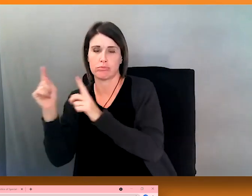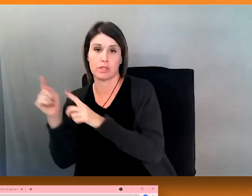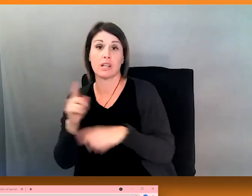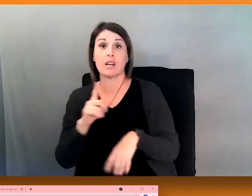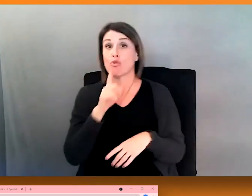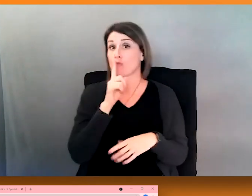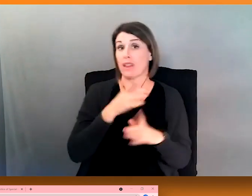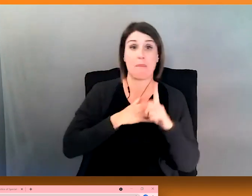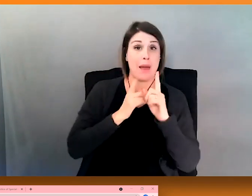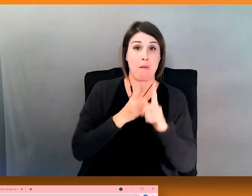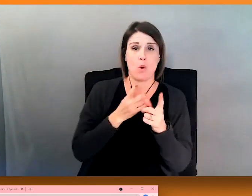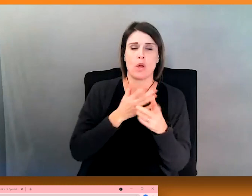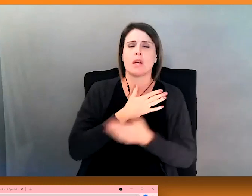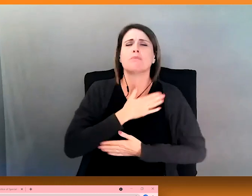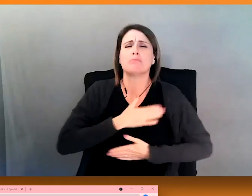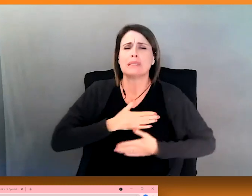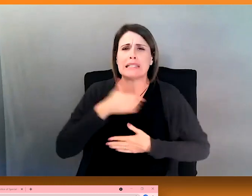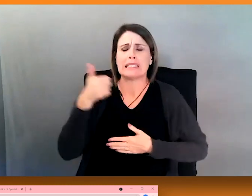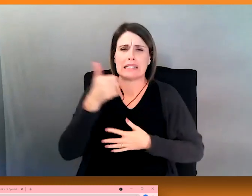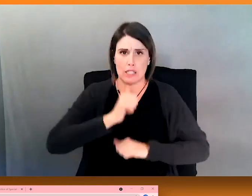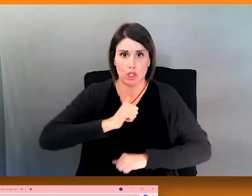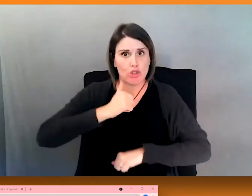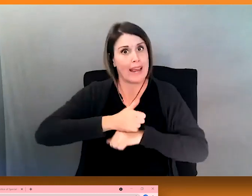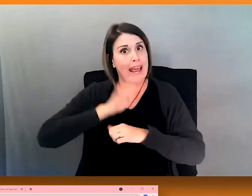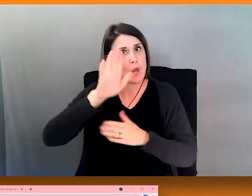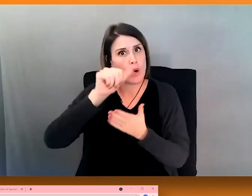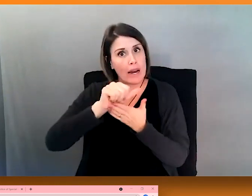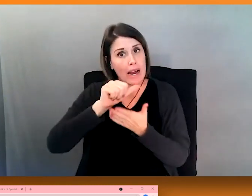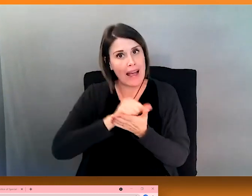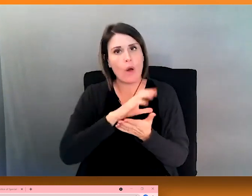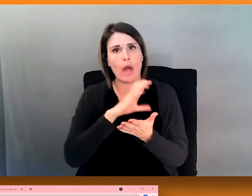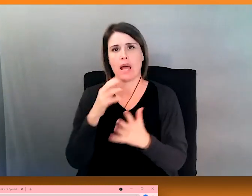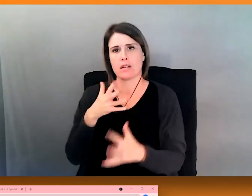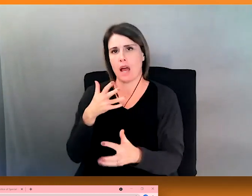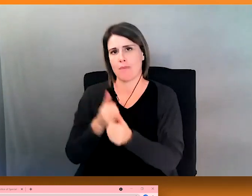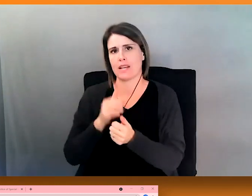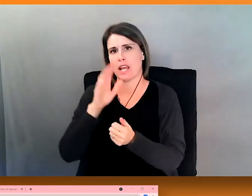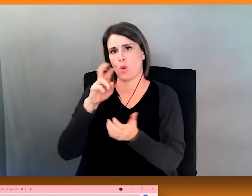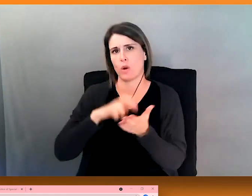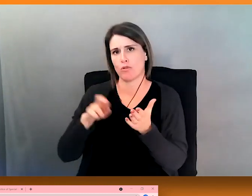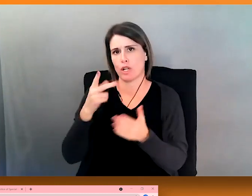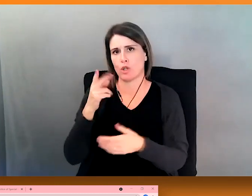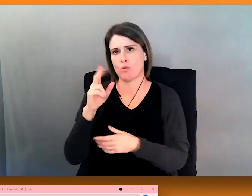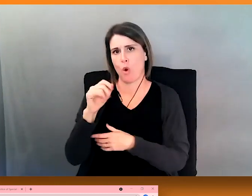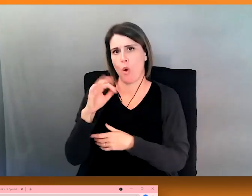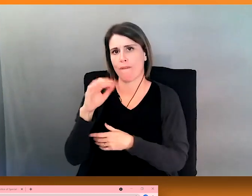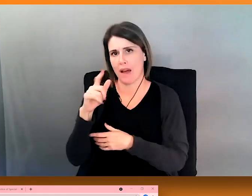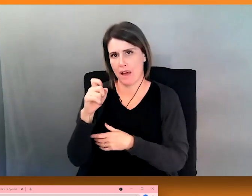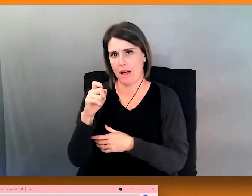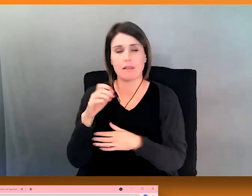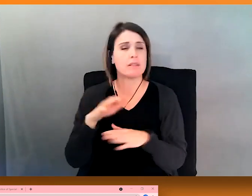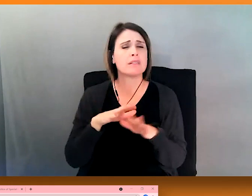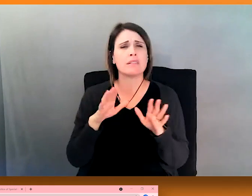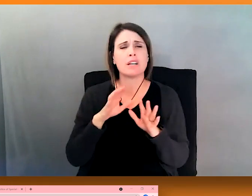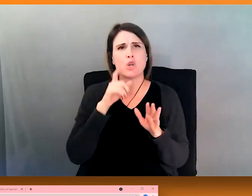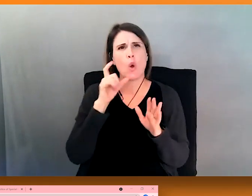Please create an account and update your research profile. You don't need to do that before you start searching,